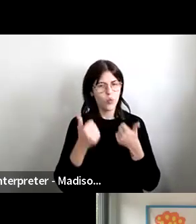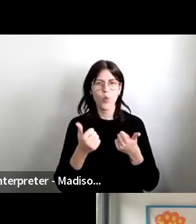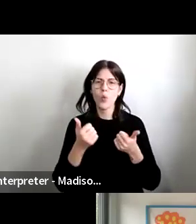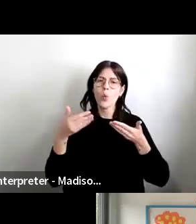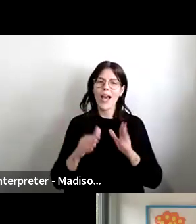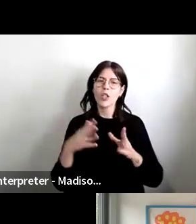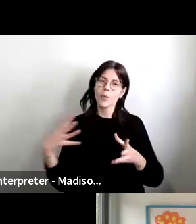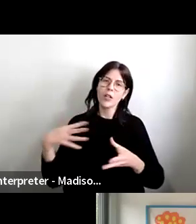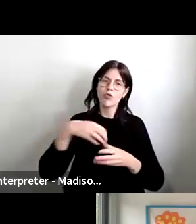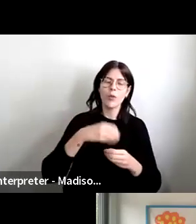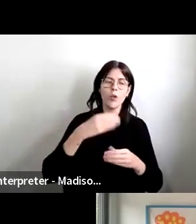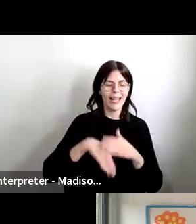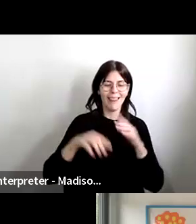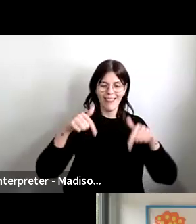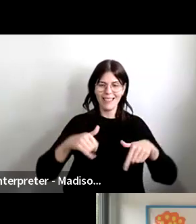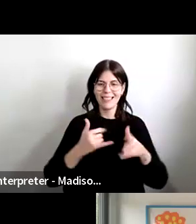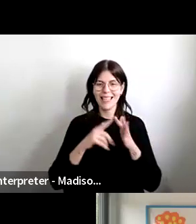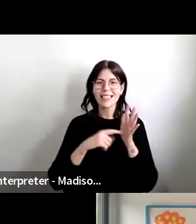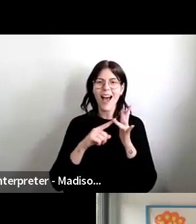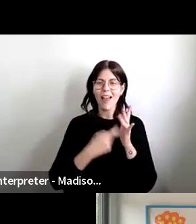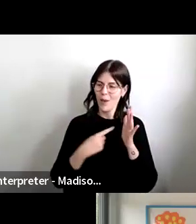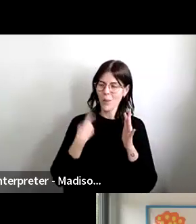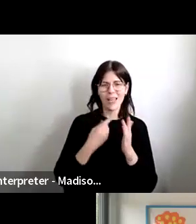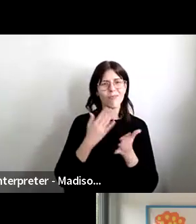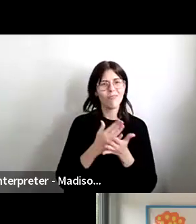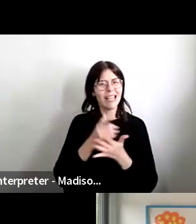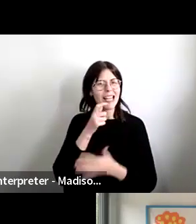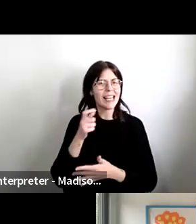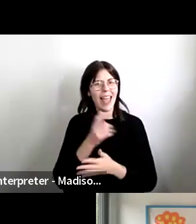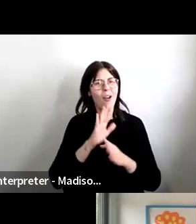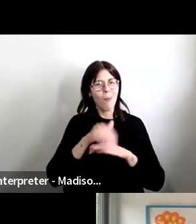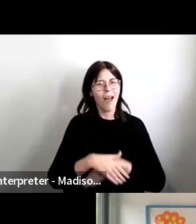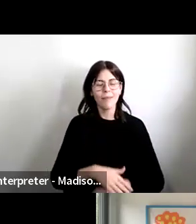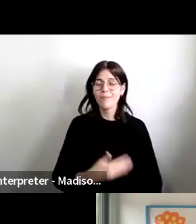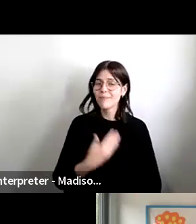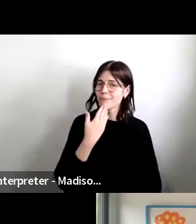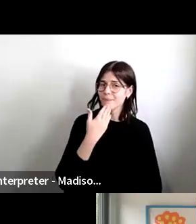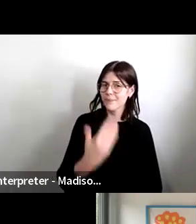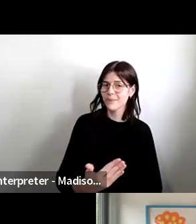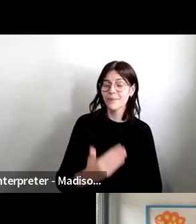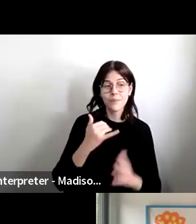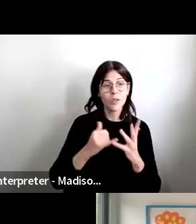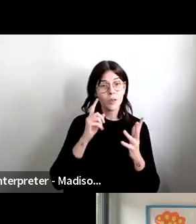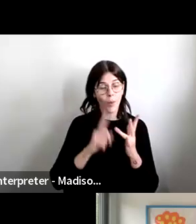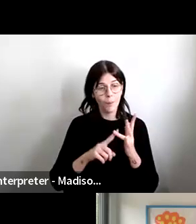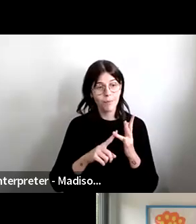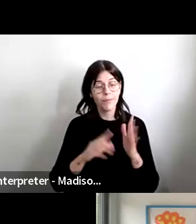to the sector that we all care about. >> Thank you. So, if after all of that you